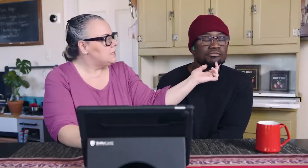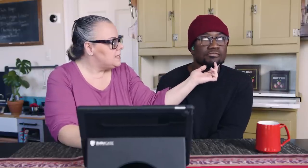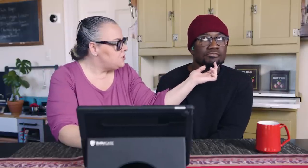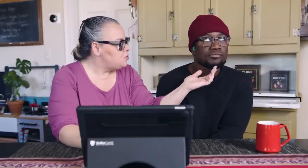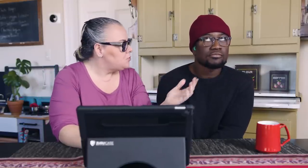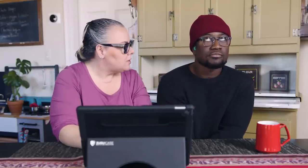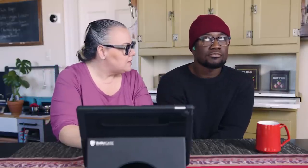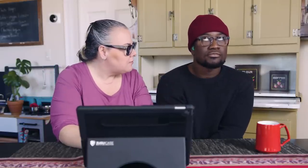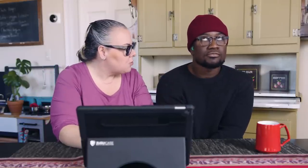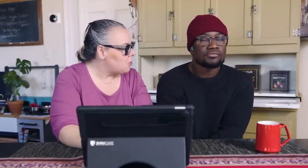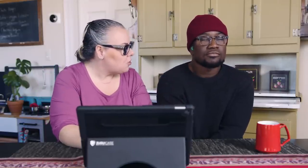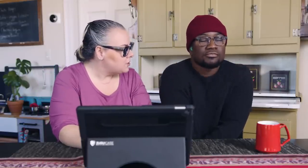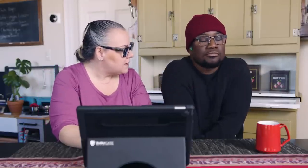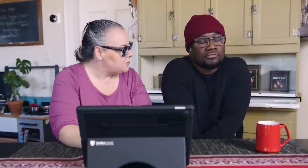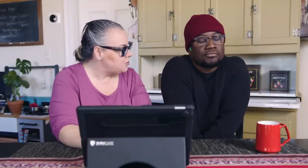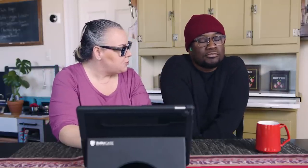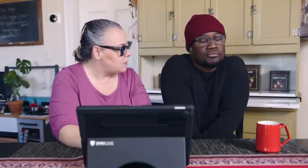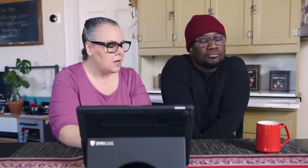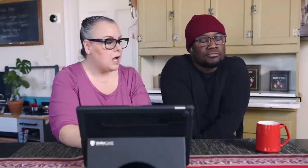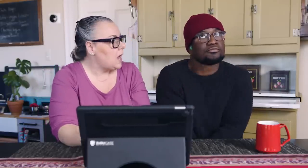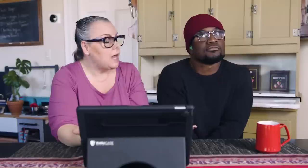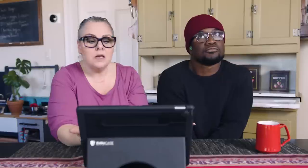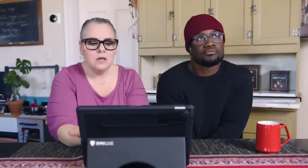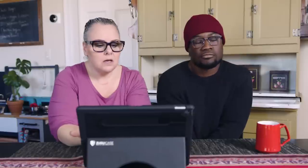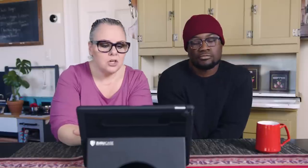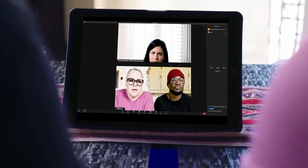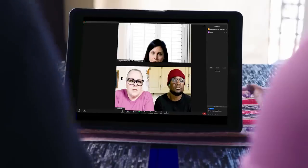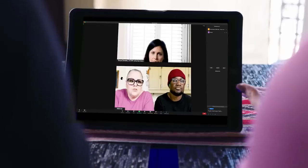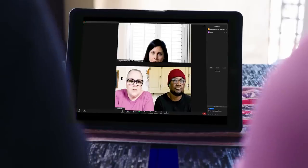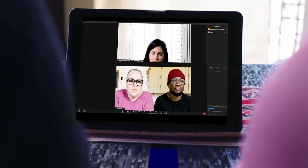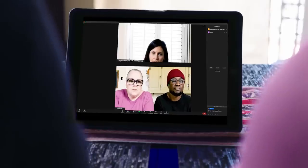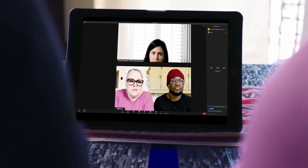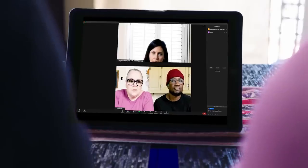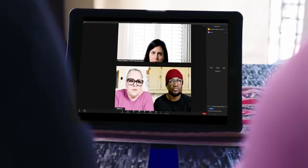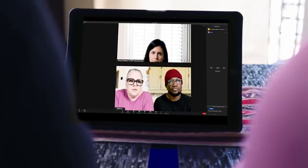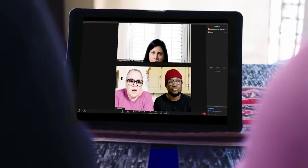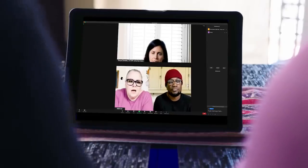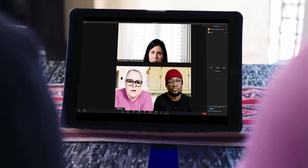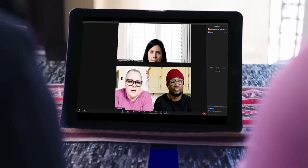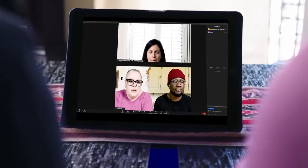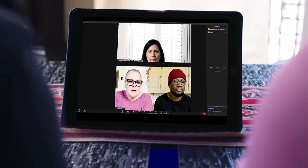Please do not give her a hard time, too… Can you see what I’m dealing with?! [Exasperated Sigh]